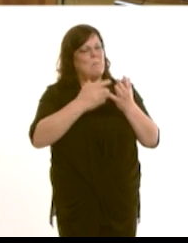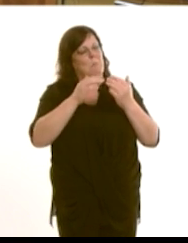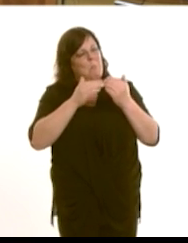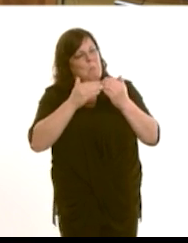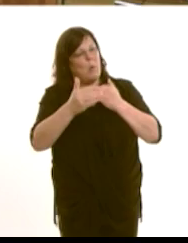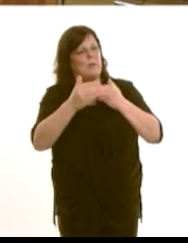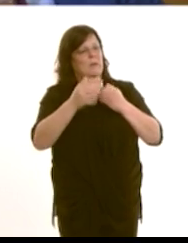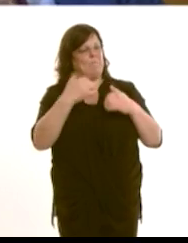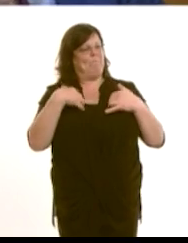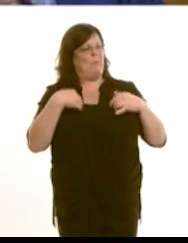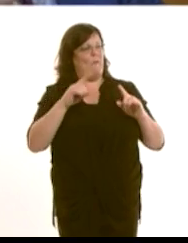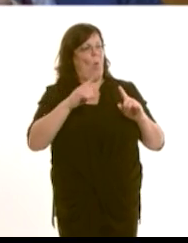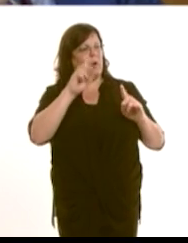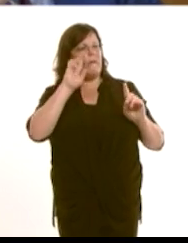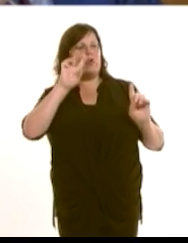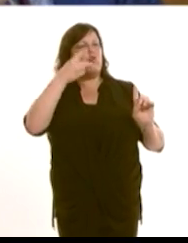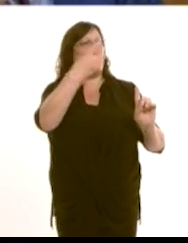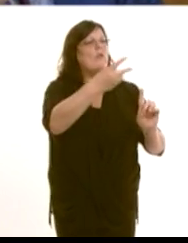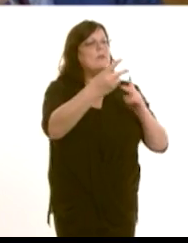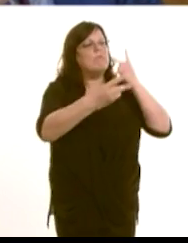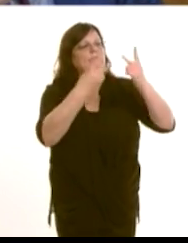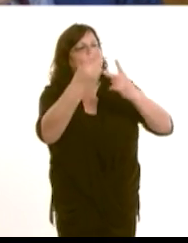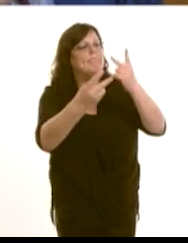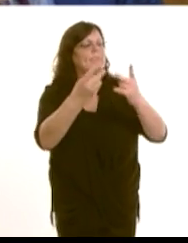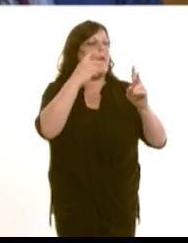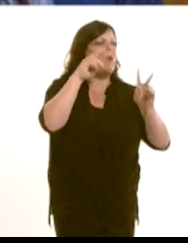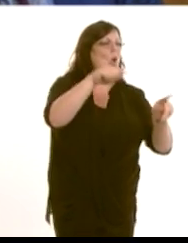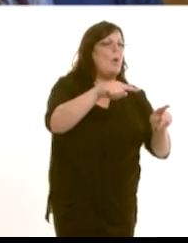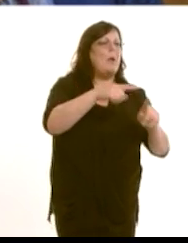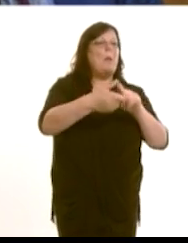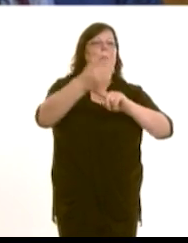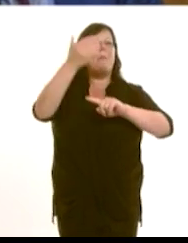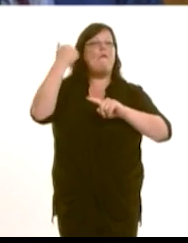The Glamorgan canalóit goes underneath the main railway line east of Cardiff but it isnít